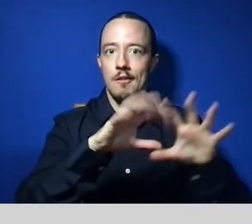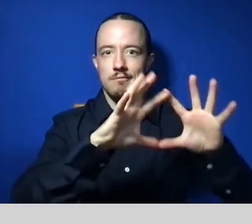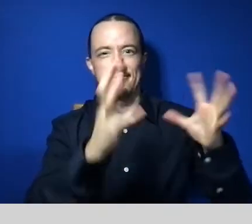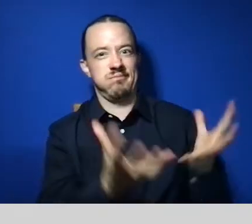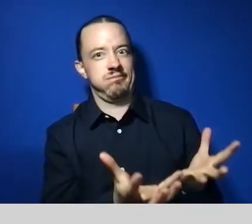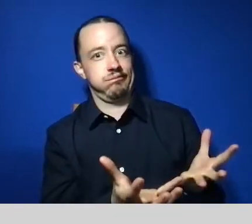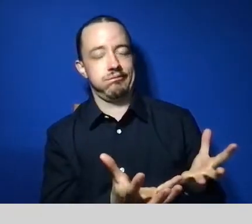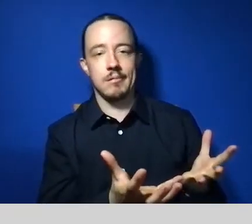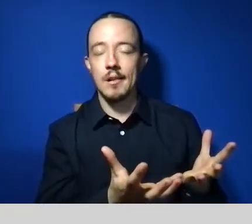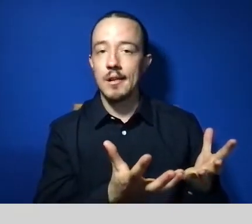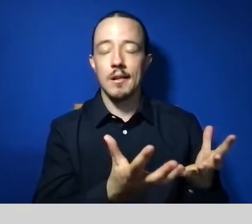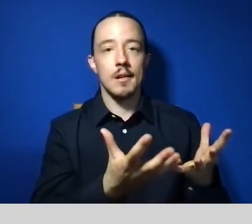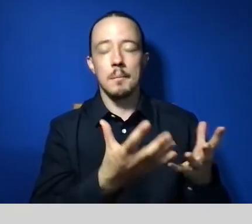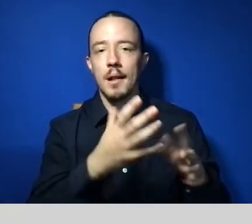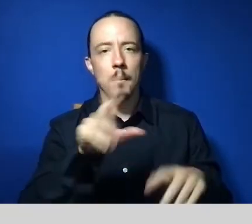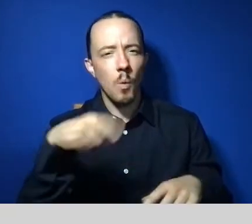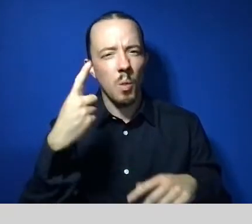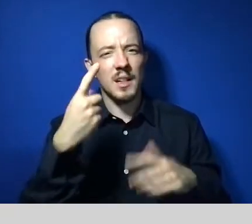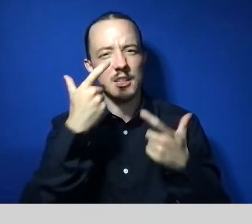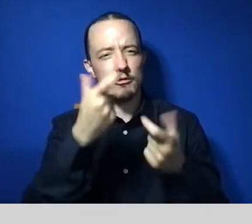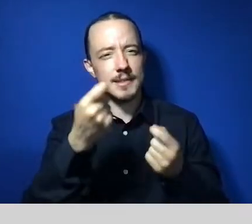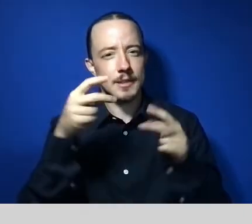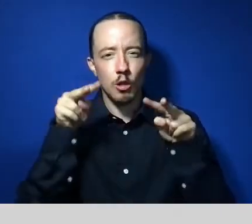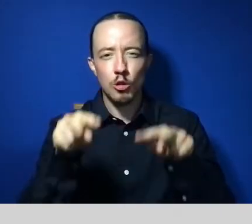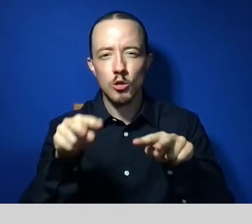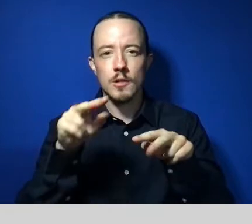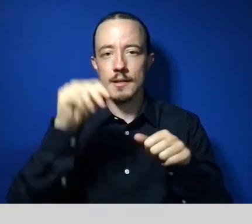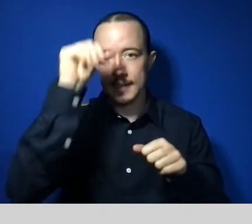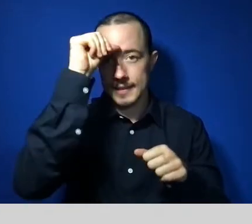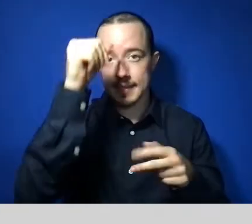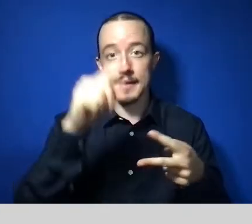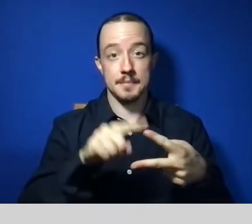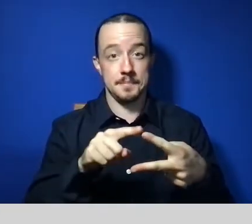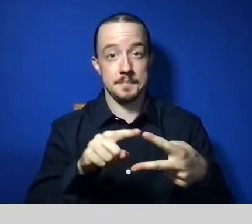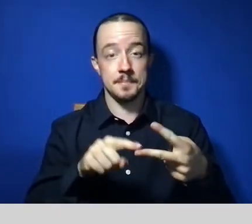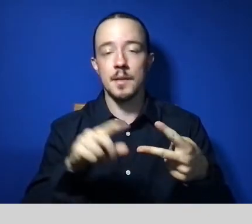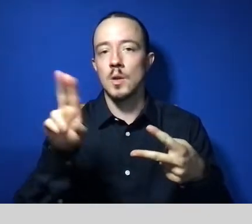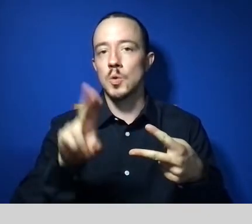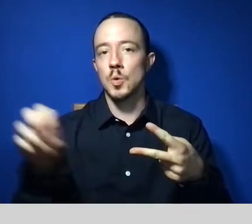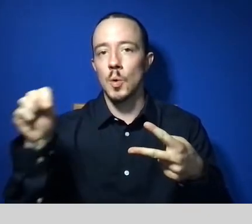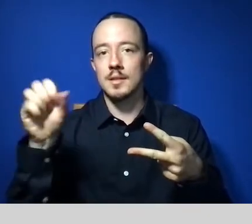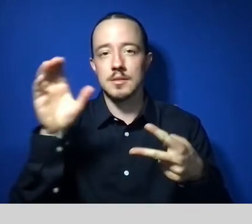So I'm going to look at India and the United States. And so I'm going to filter it, and,